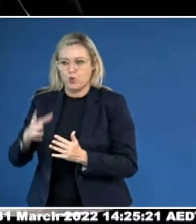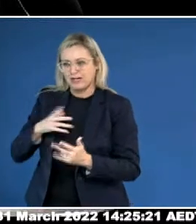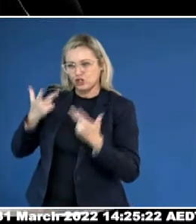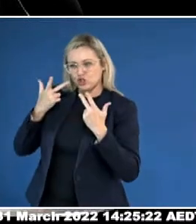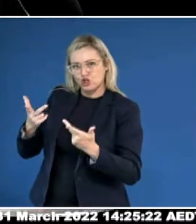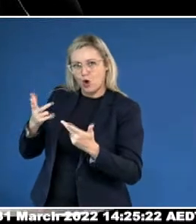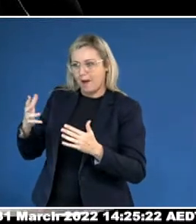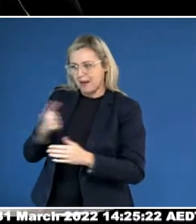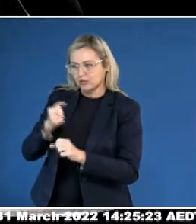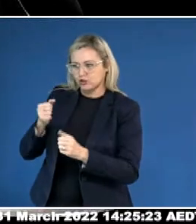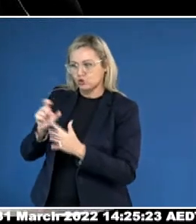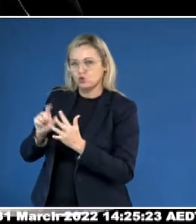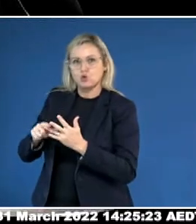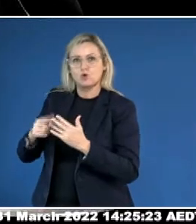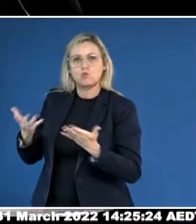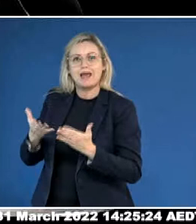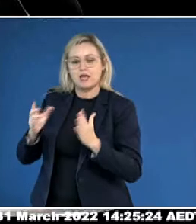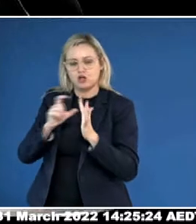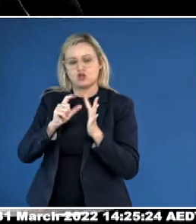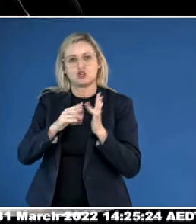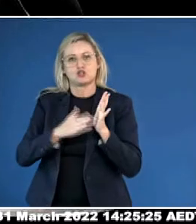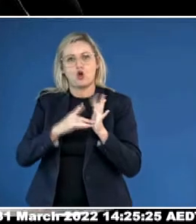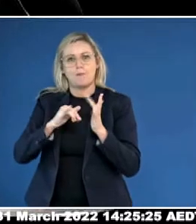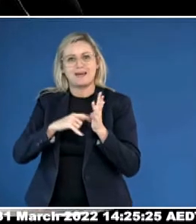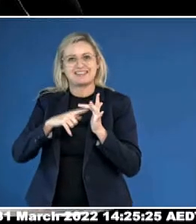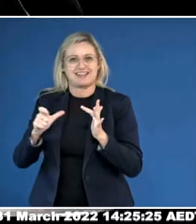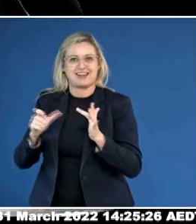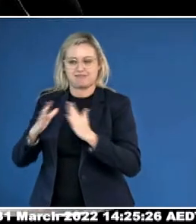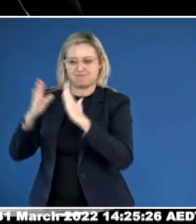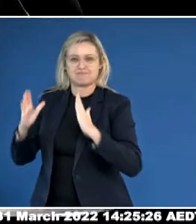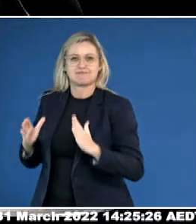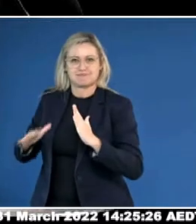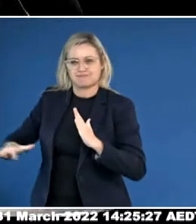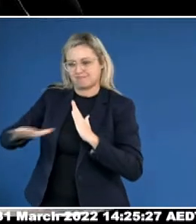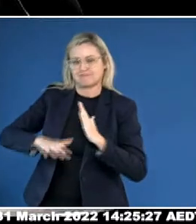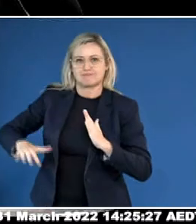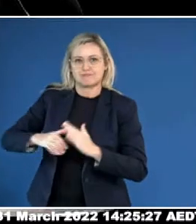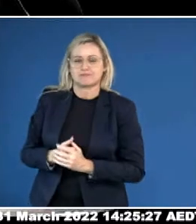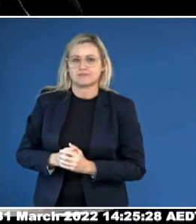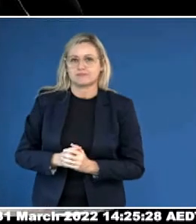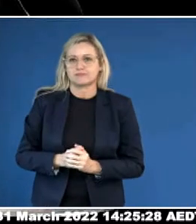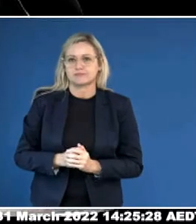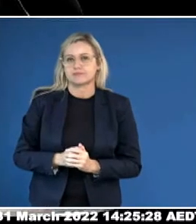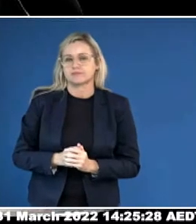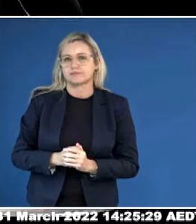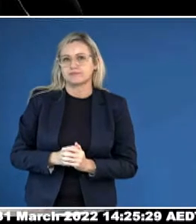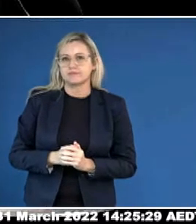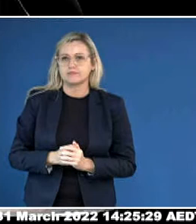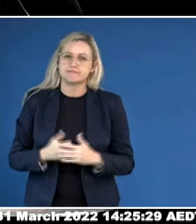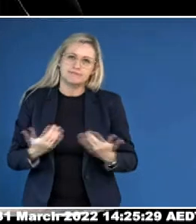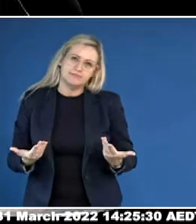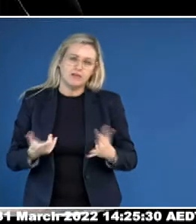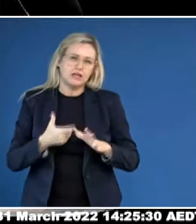And so, you know, it's like - as I said, those